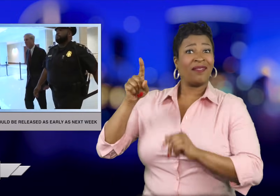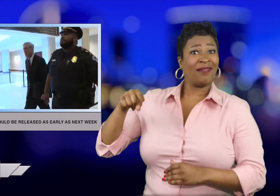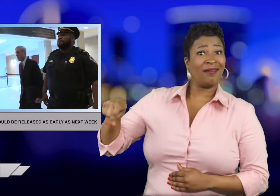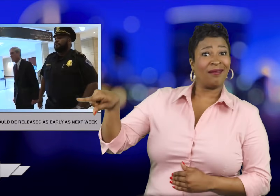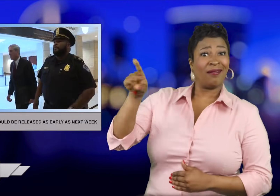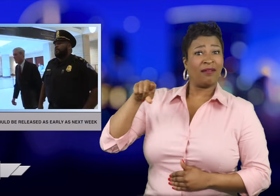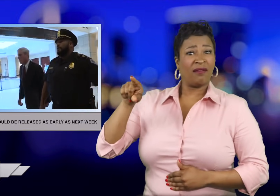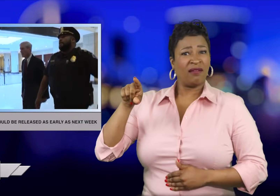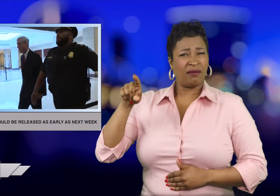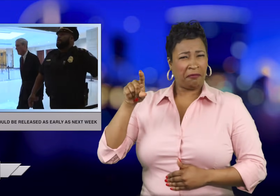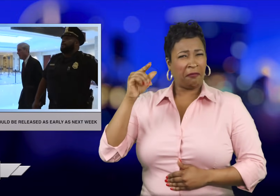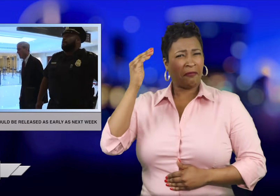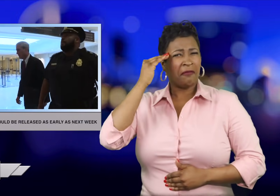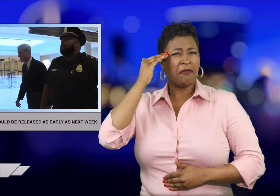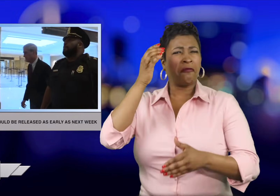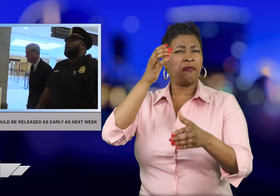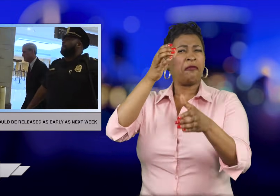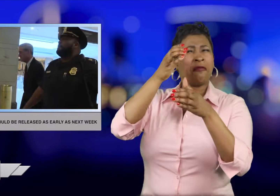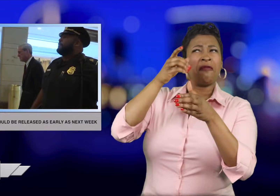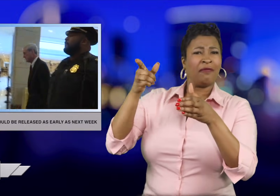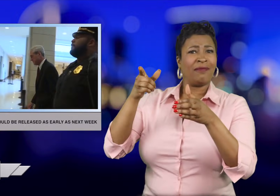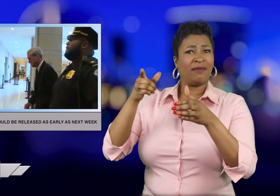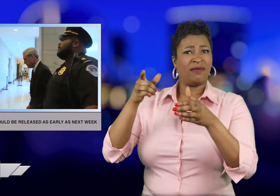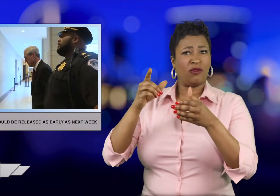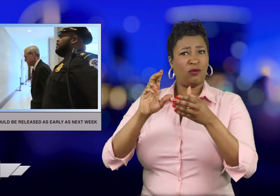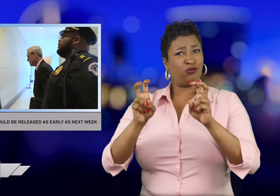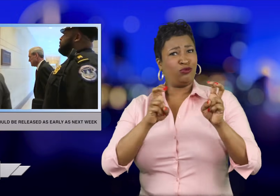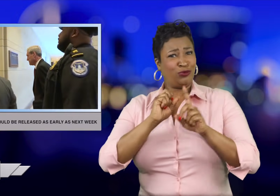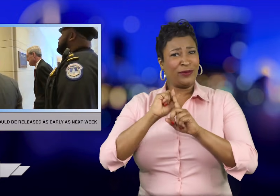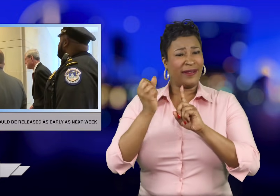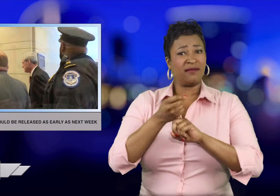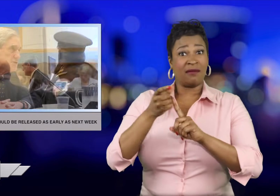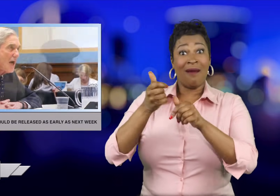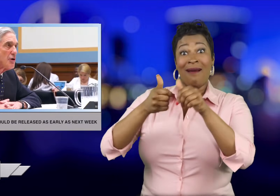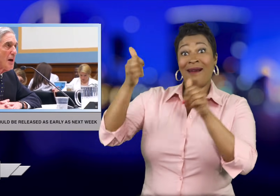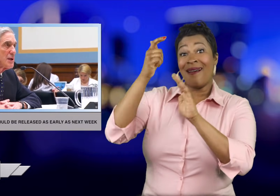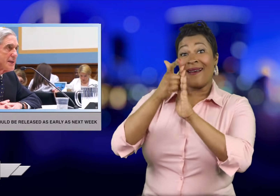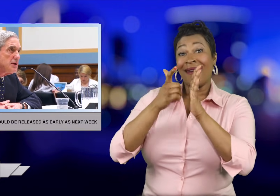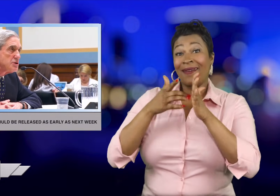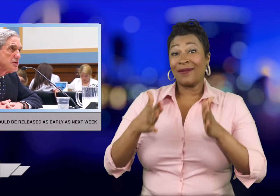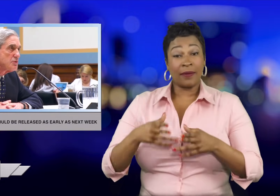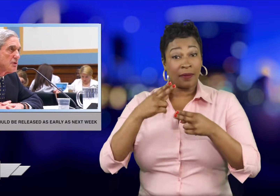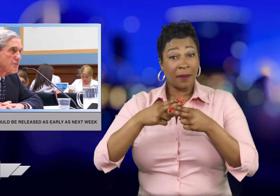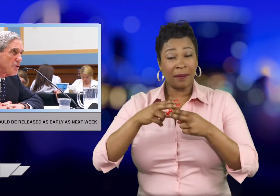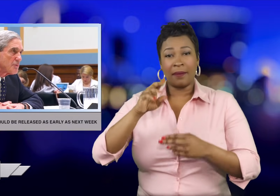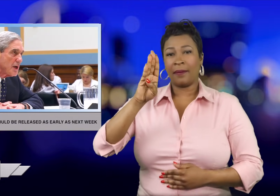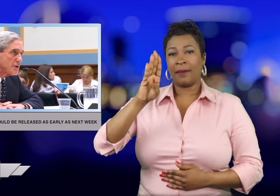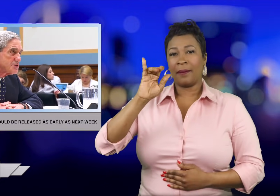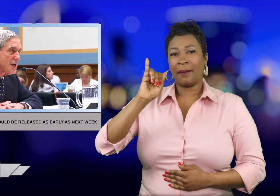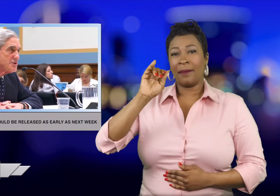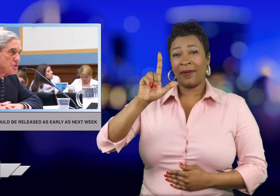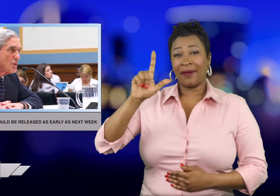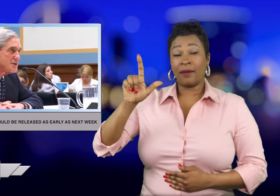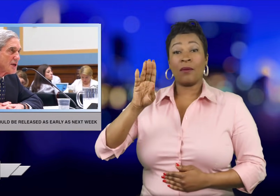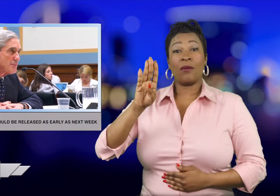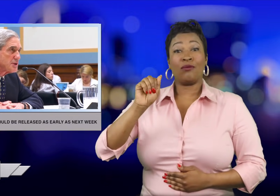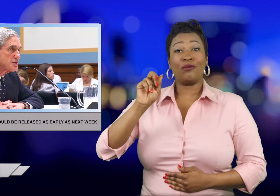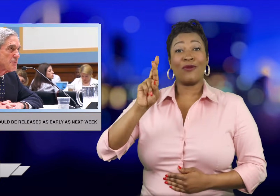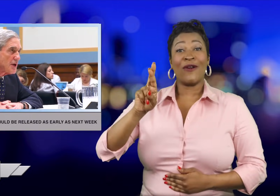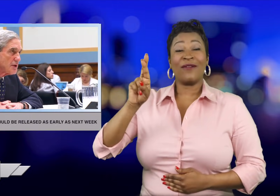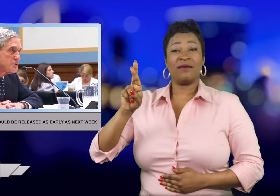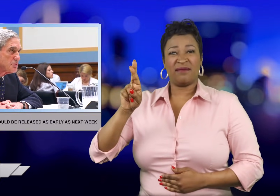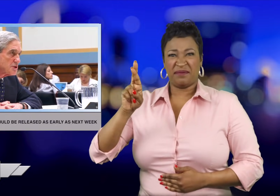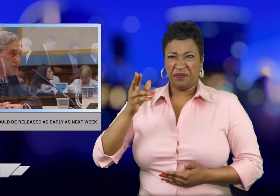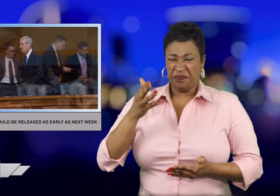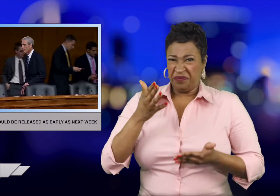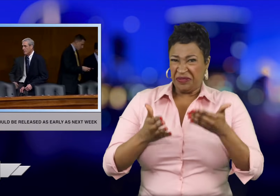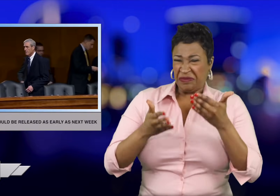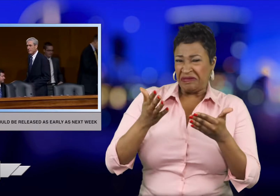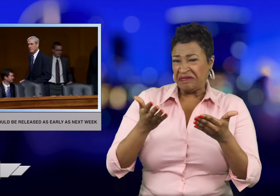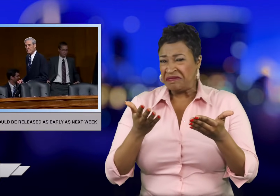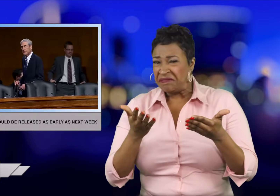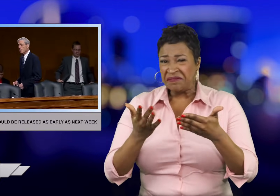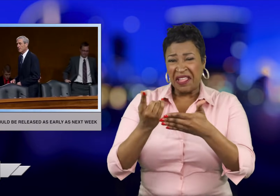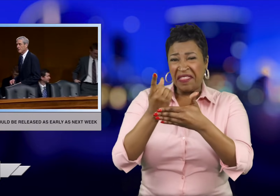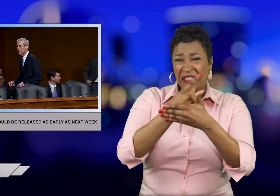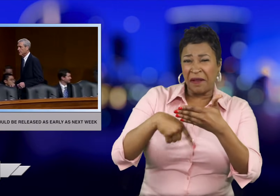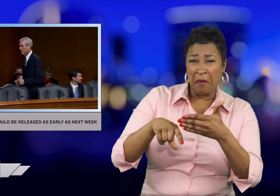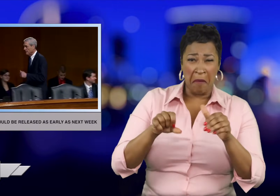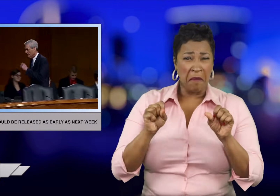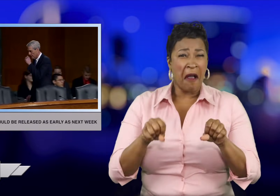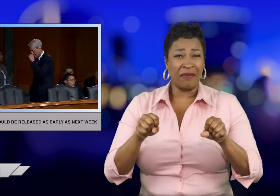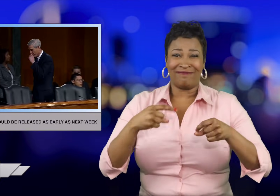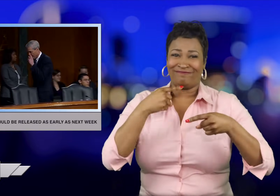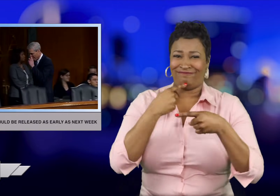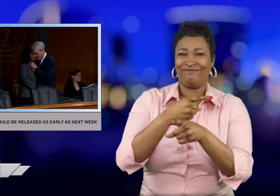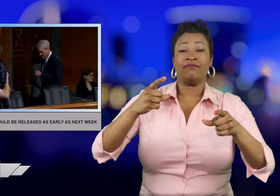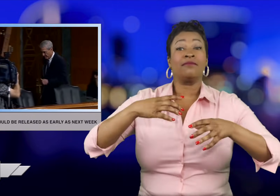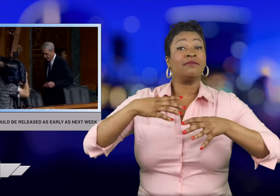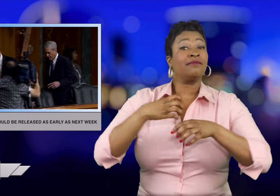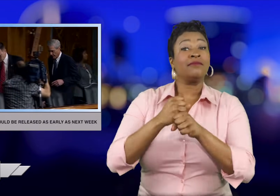According to people familiar with the matter, Attorney General Bill Barr could announce